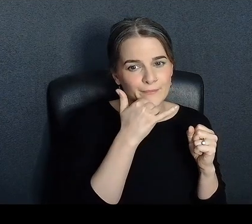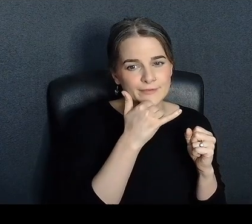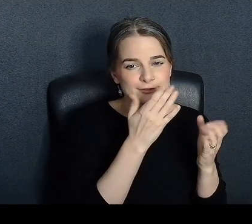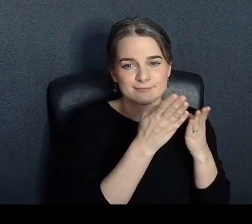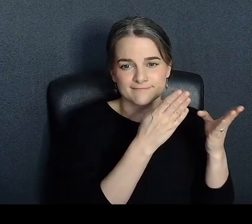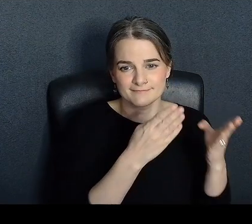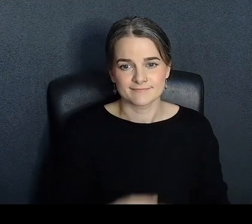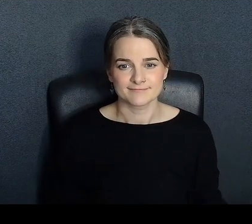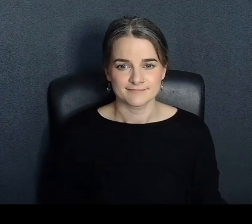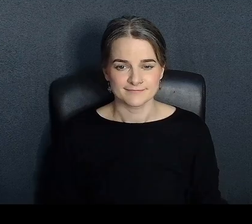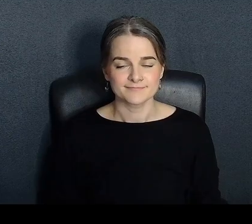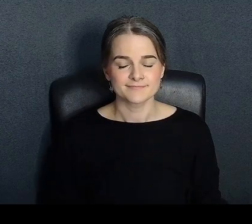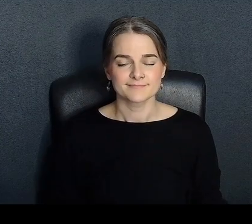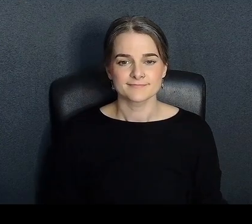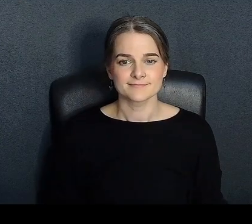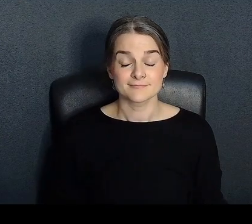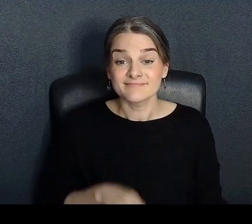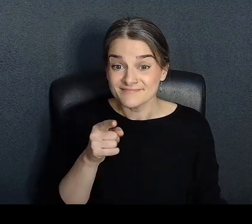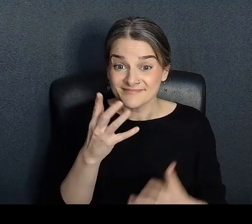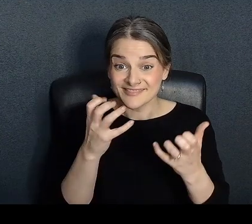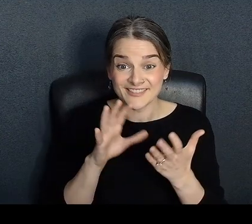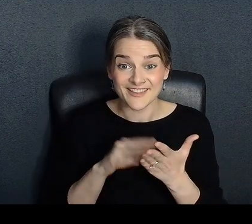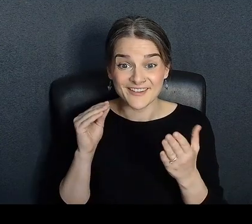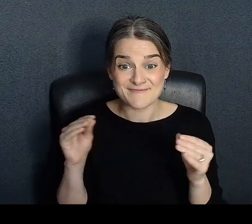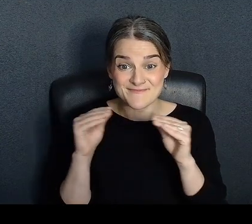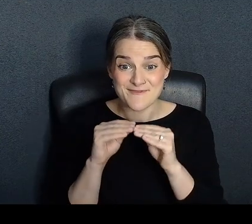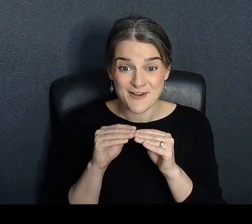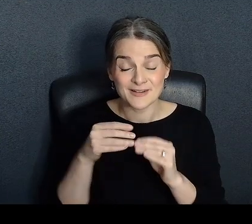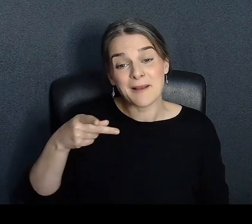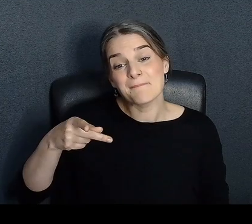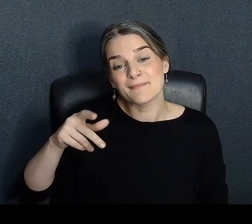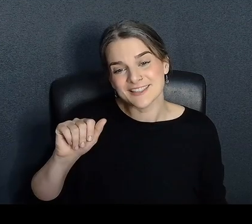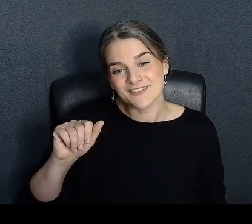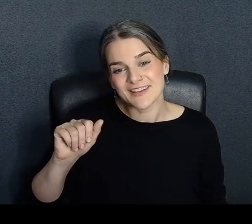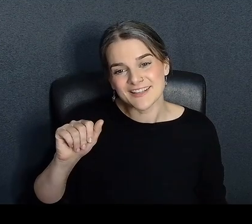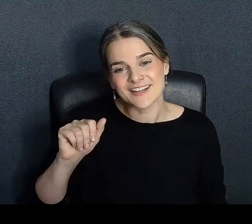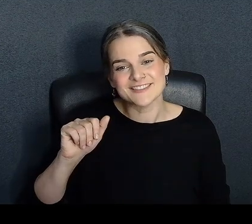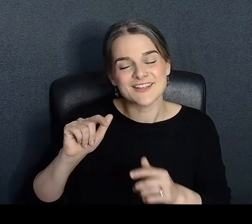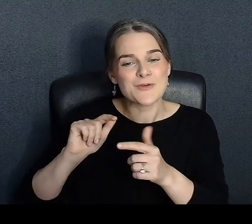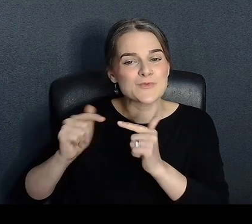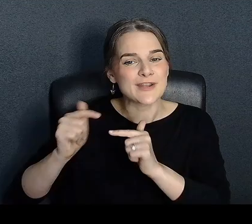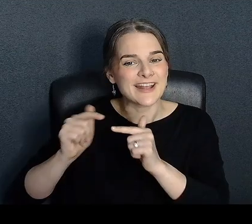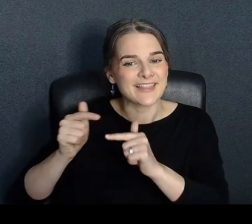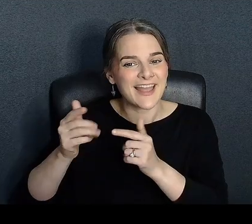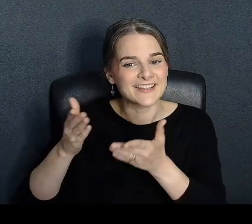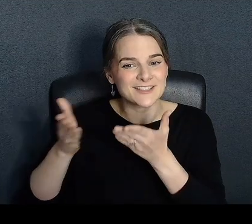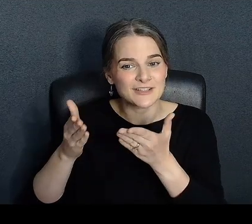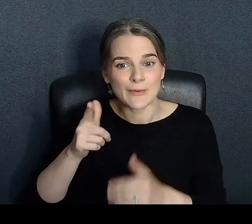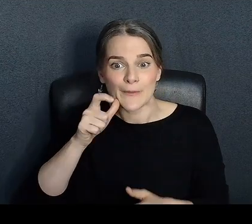So if you'd like to learn more, Pennsylvania's relay service is provided by Hamilton Relay.